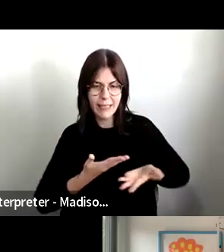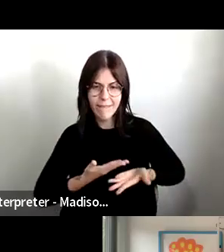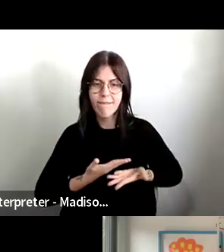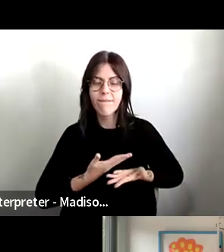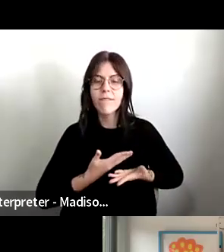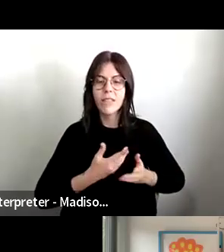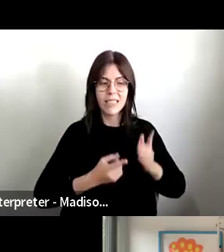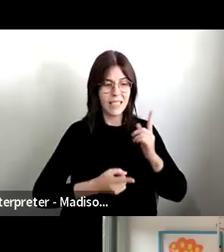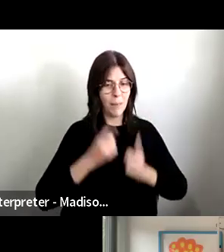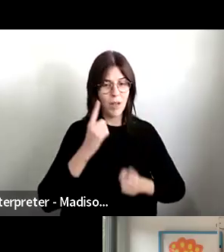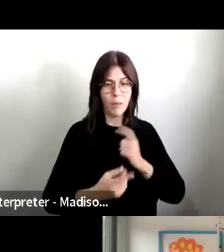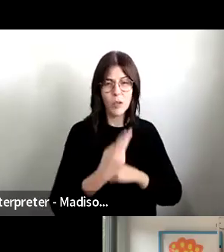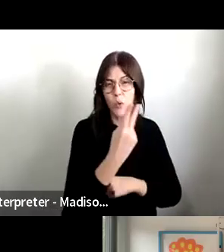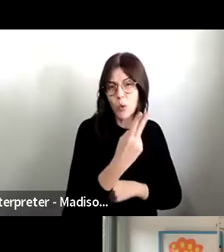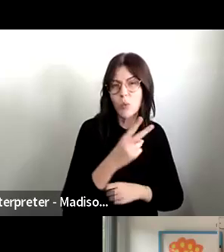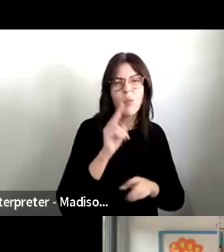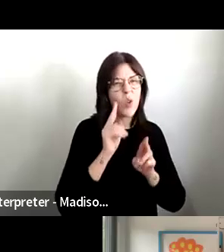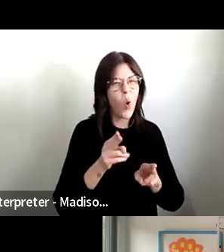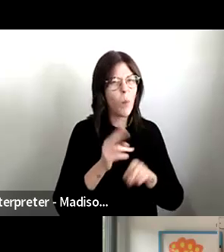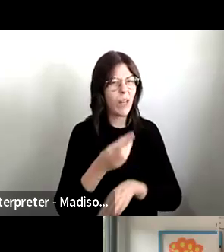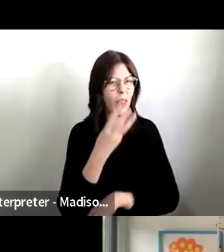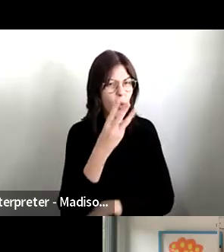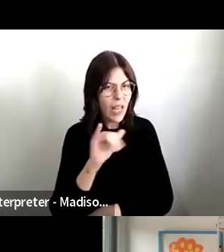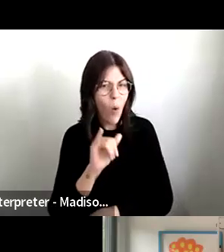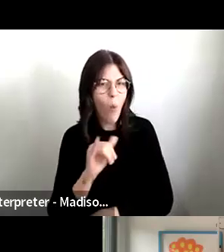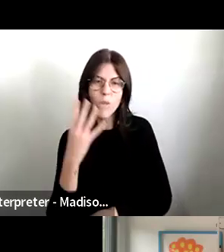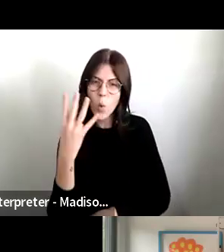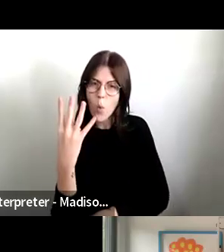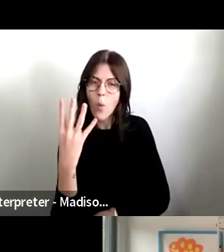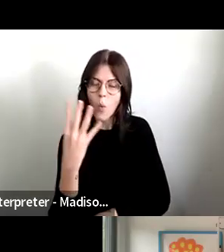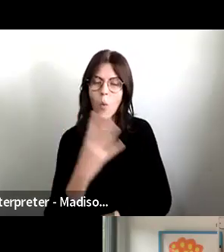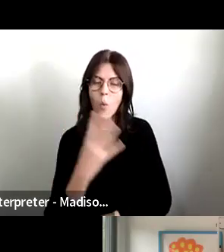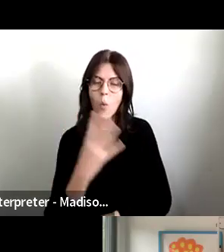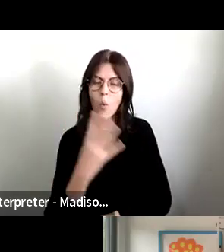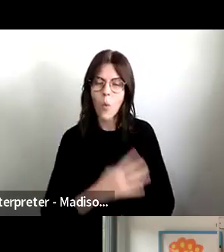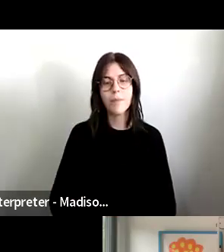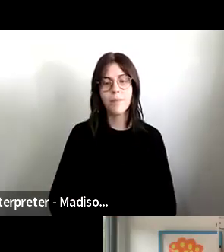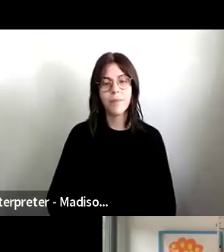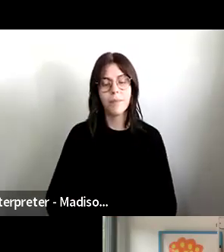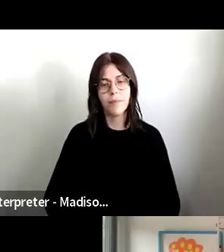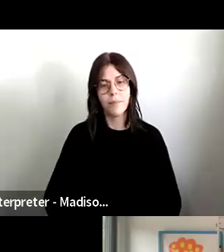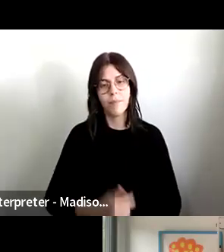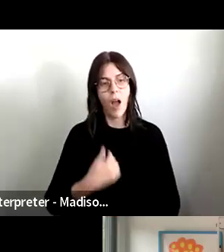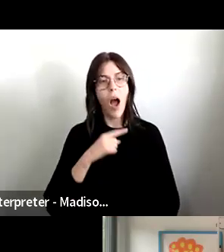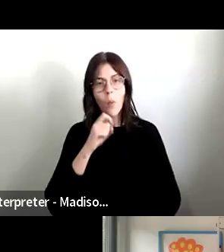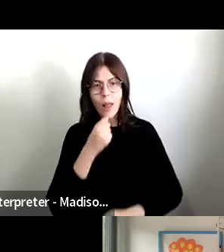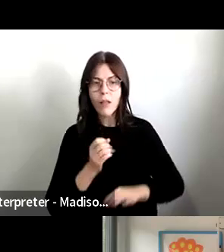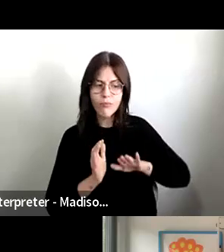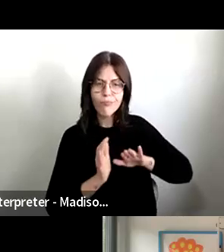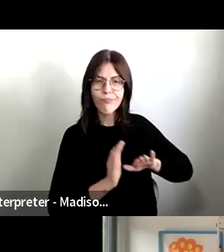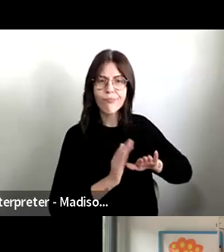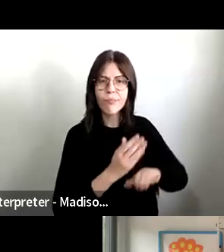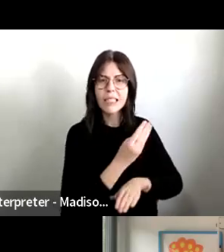too but maybe only -- but usually three or four. I will put some hours aside. Each week. And there is